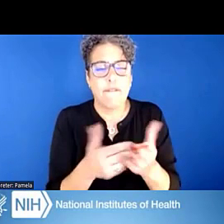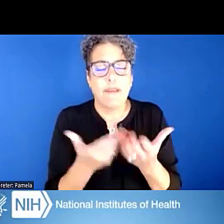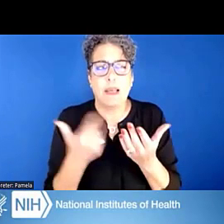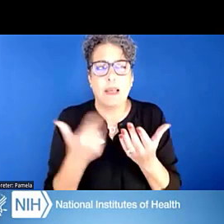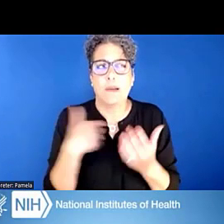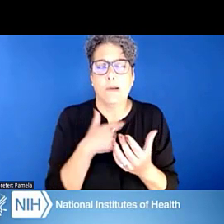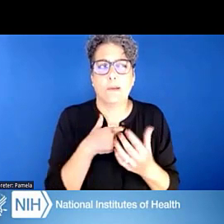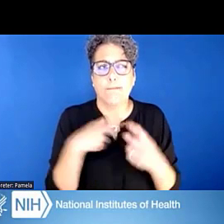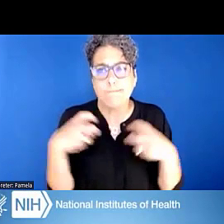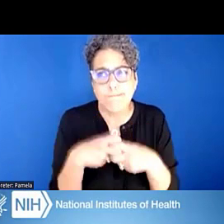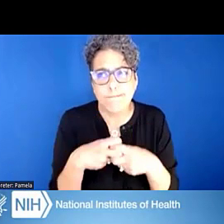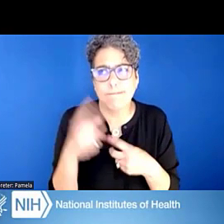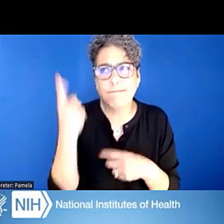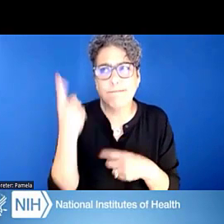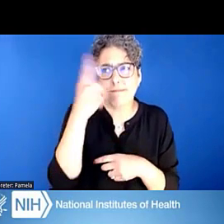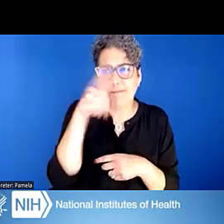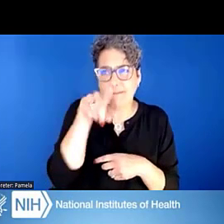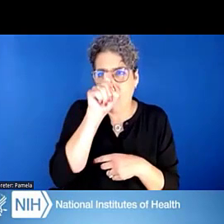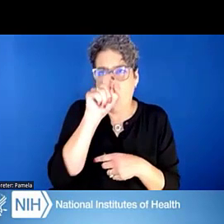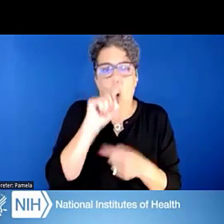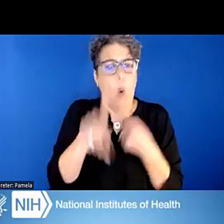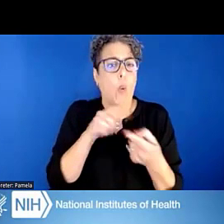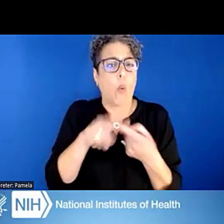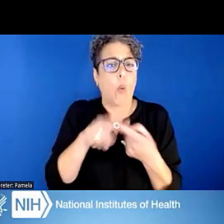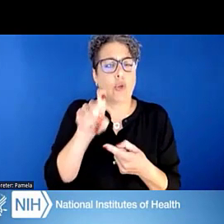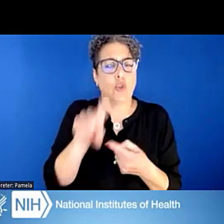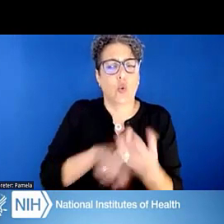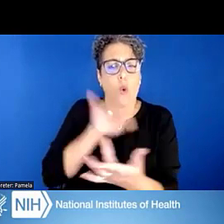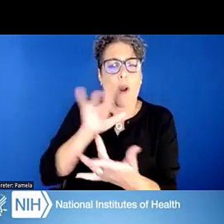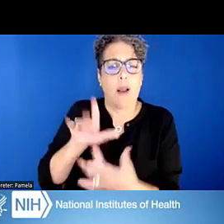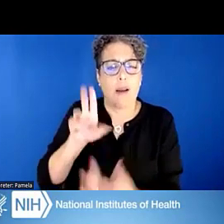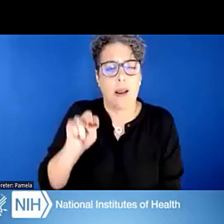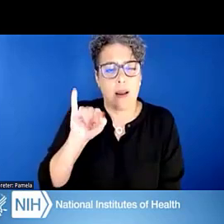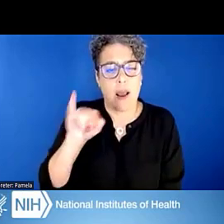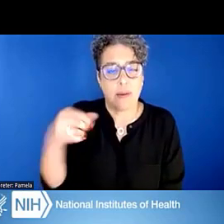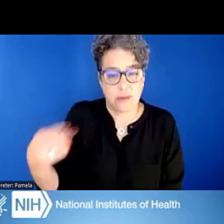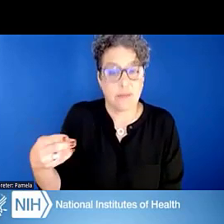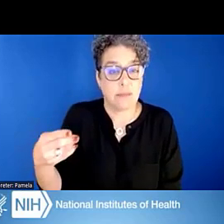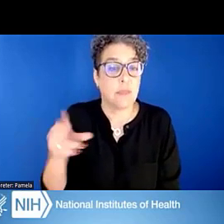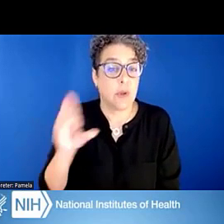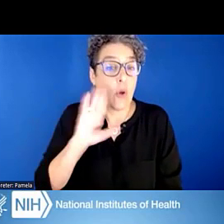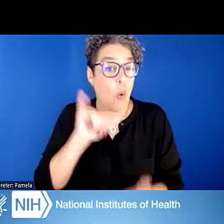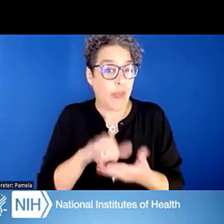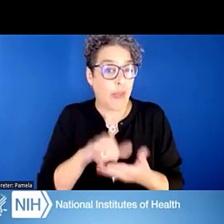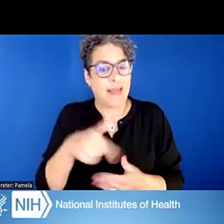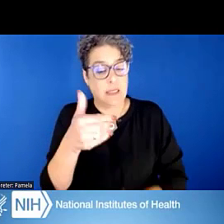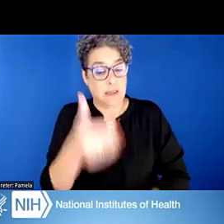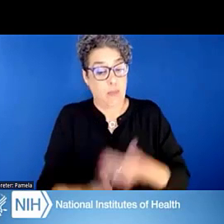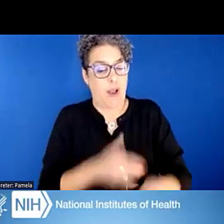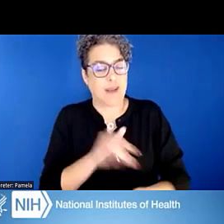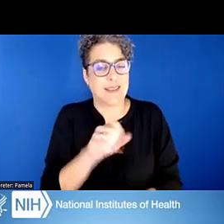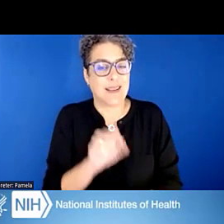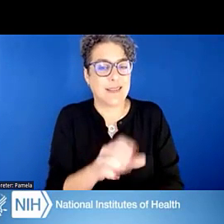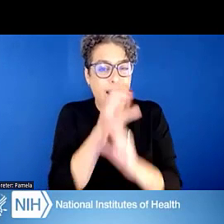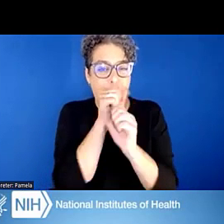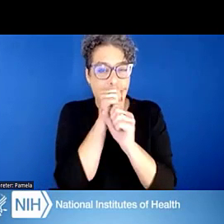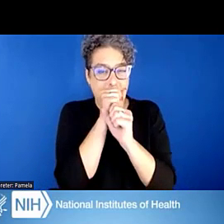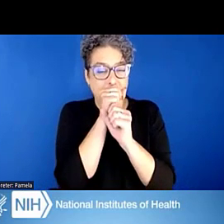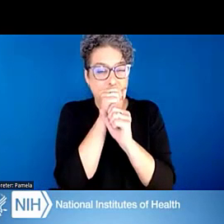that the research-misconduct proceedings are confidential. You want to make sure that somebody ..no information